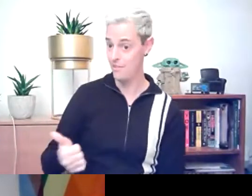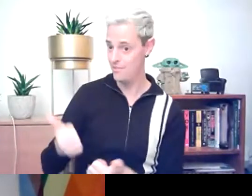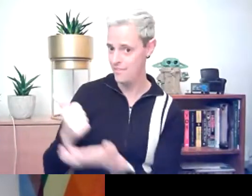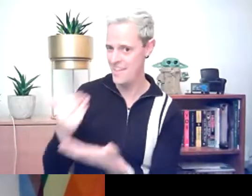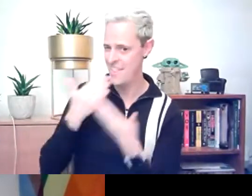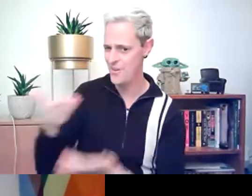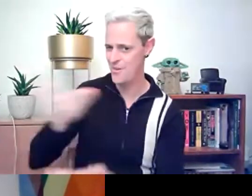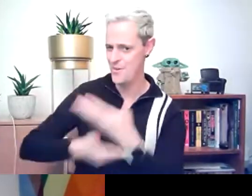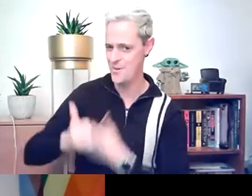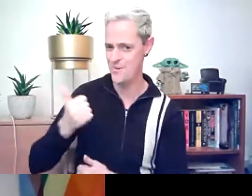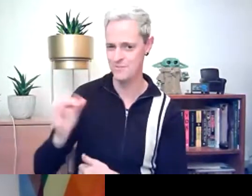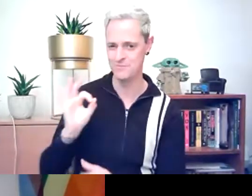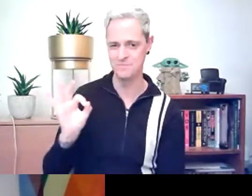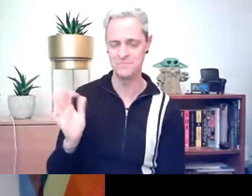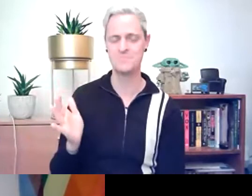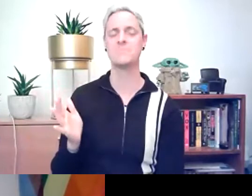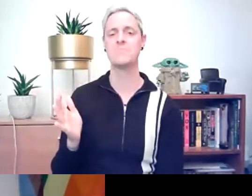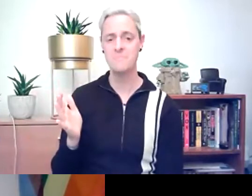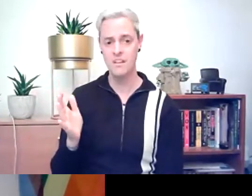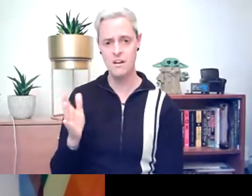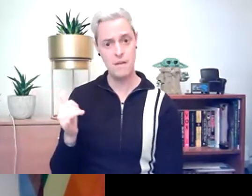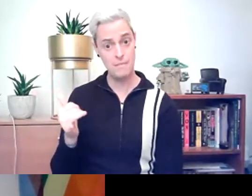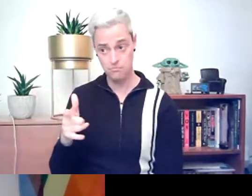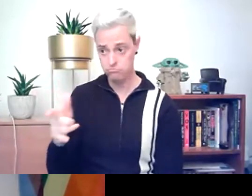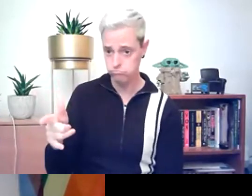like everyone needs to know this this is a real problem.